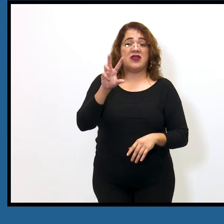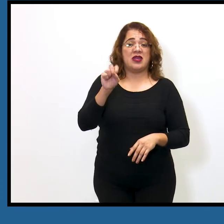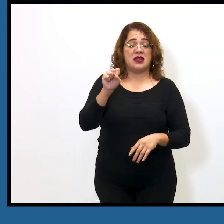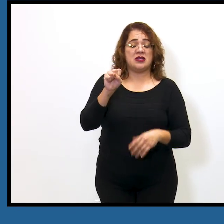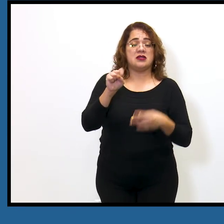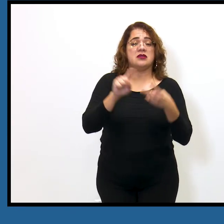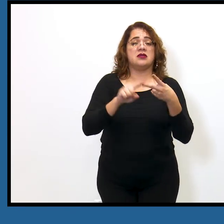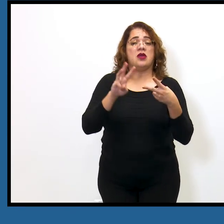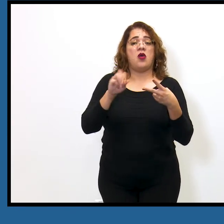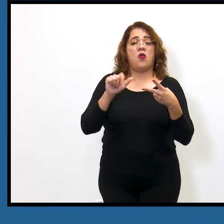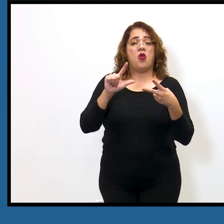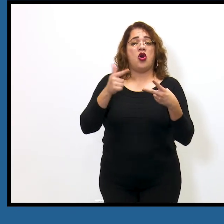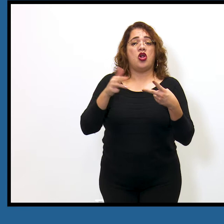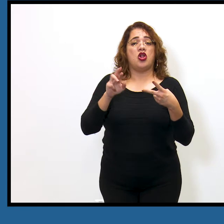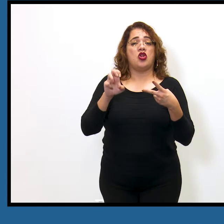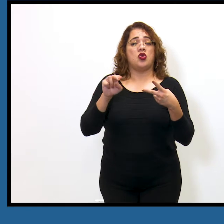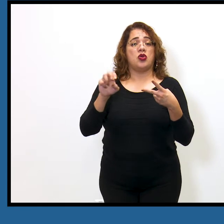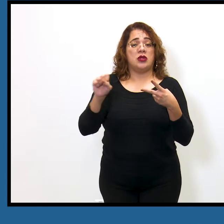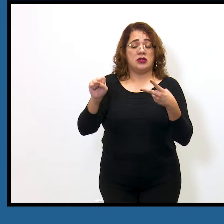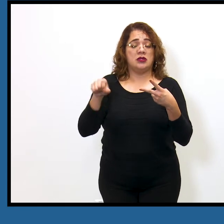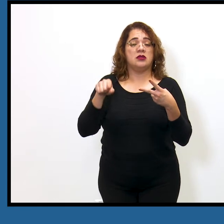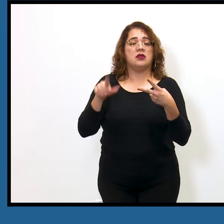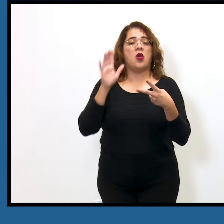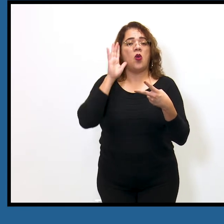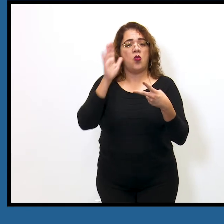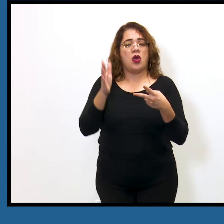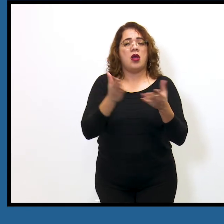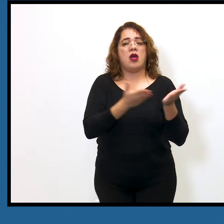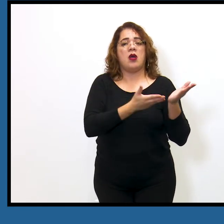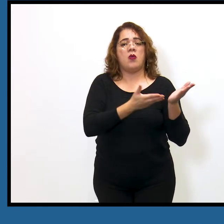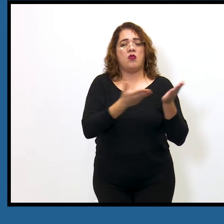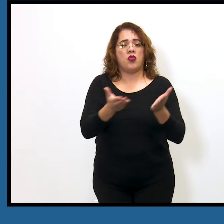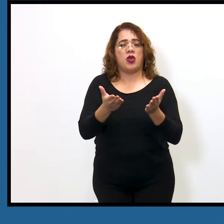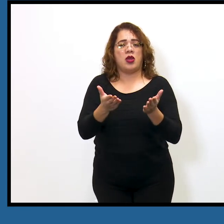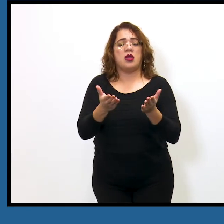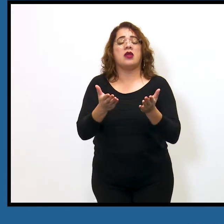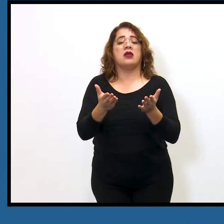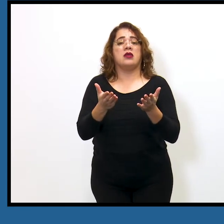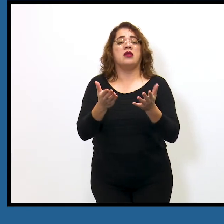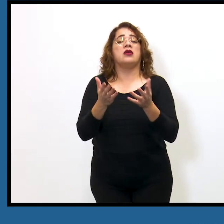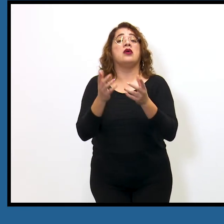engaged in a program where they will be bringing the vaccine to our long-term care facilities staff